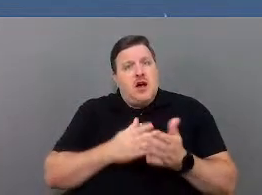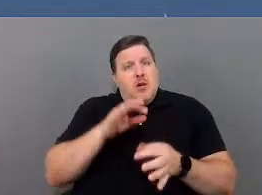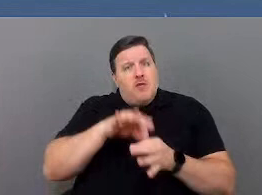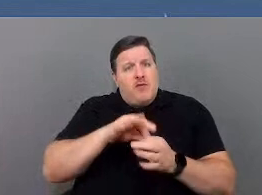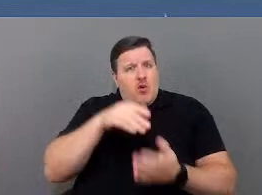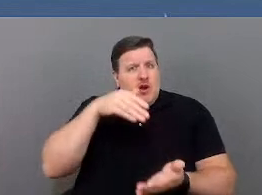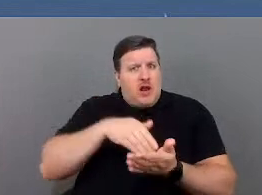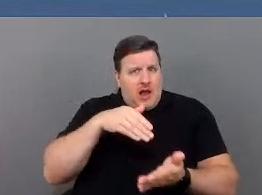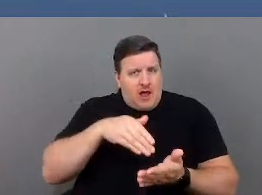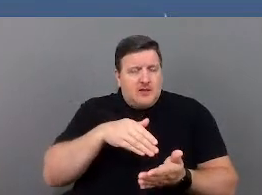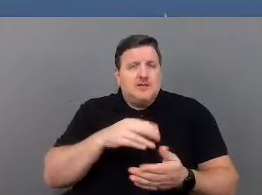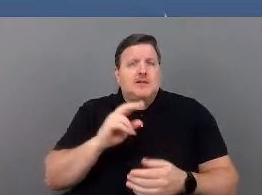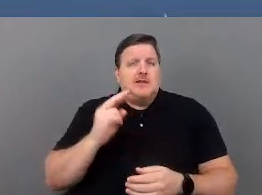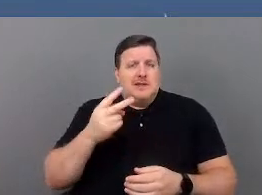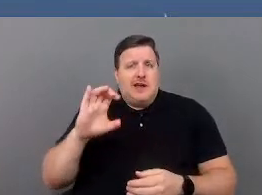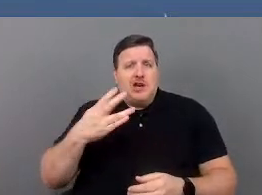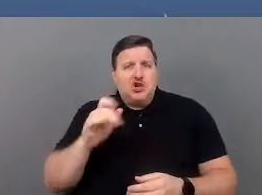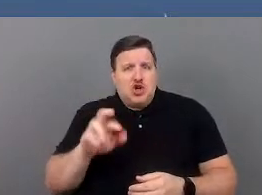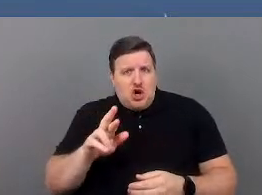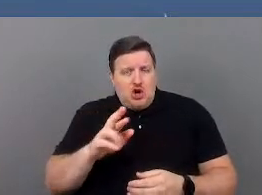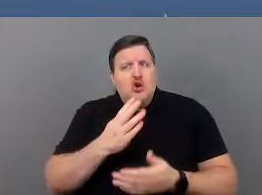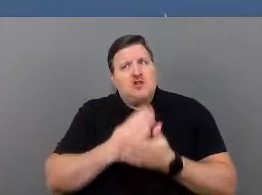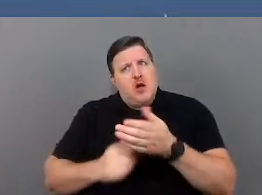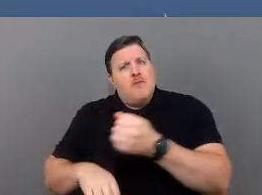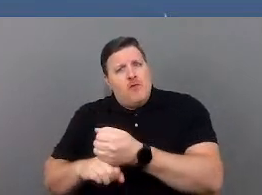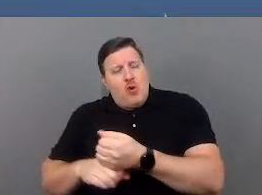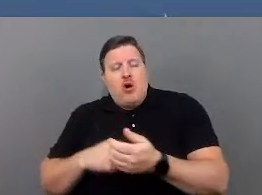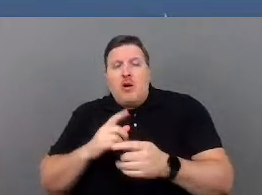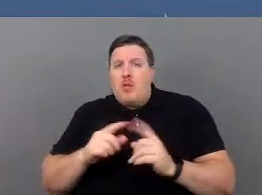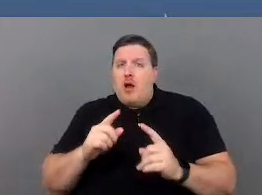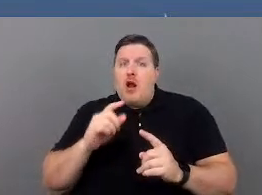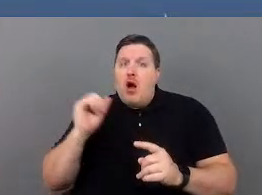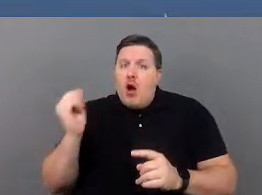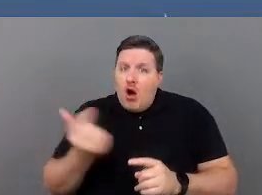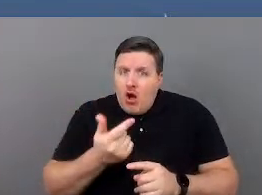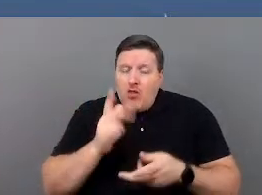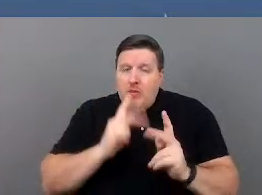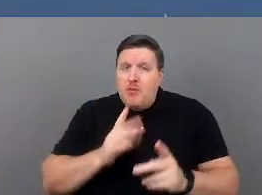NEEDED TO BE DONE CONVERSATIONS, WITHOUT EXCEPTION, AGREED THAT MORE TO ADDRESS MENTAL HEALTH, YOUTH CHALLENGES, HOMELESSNESS